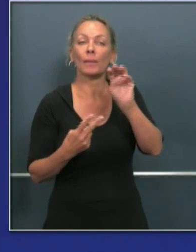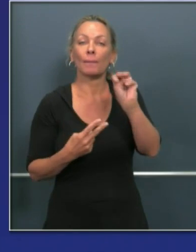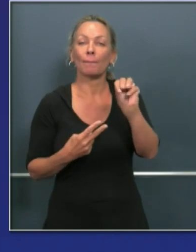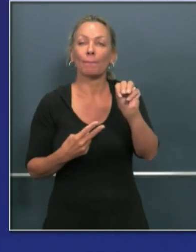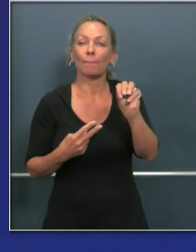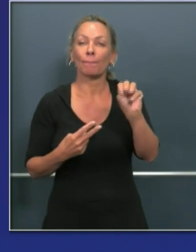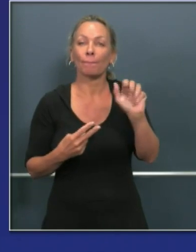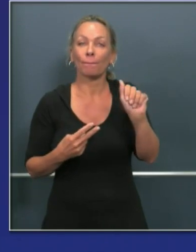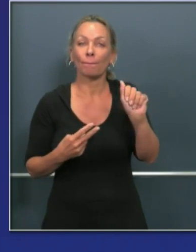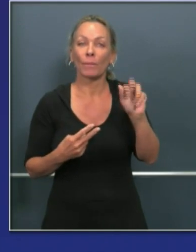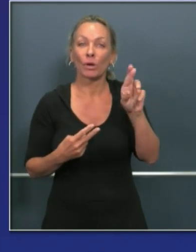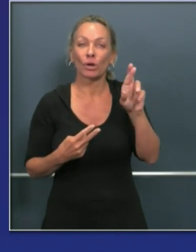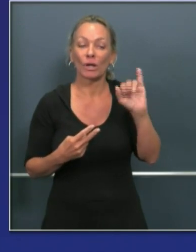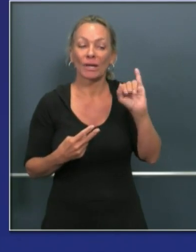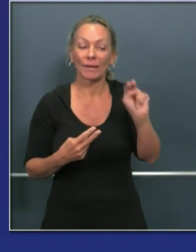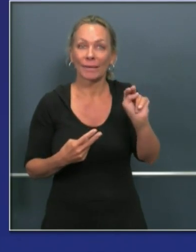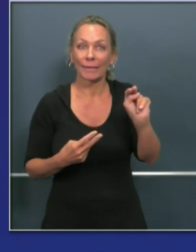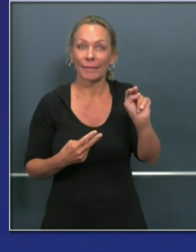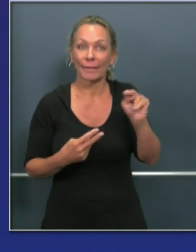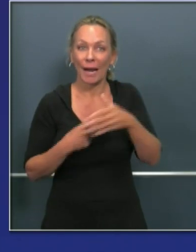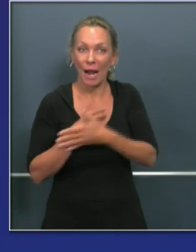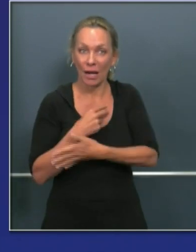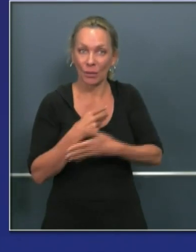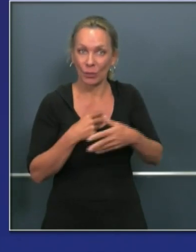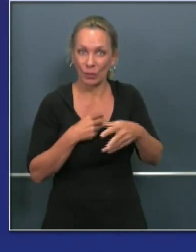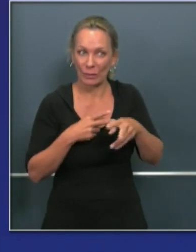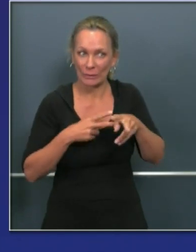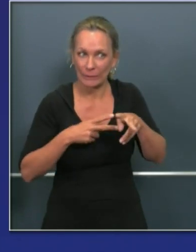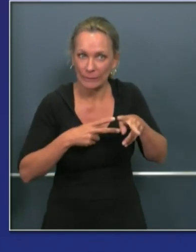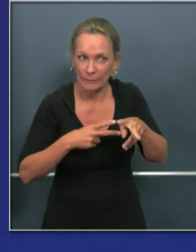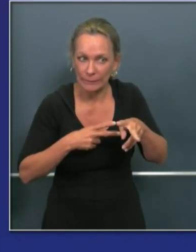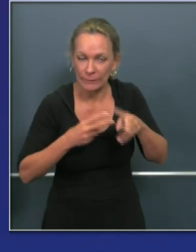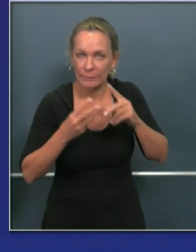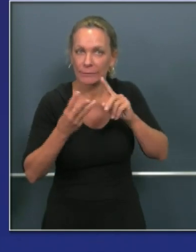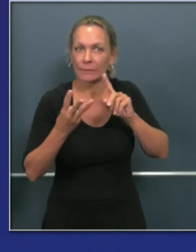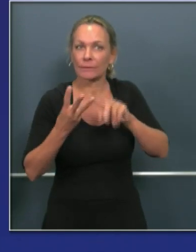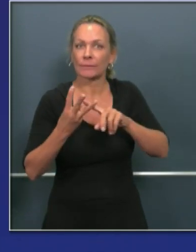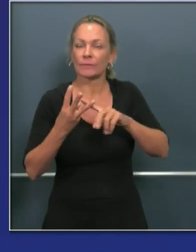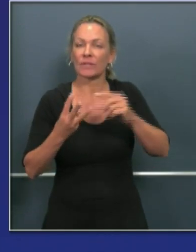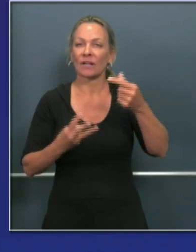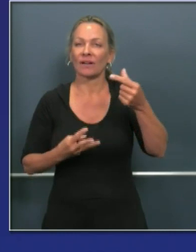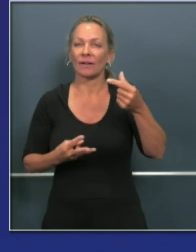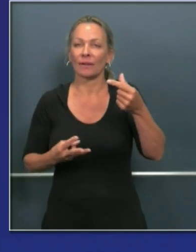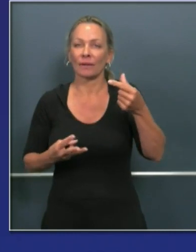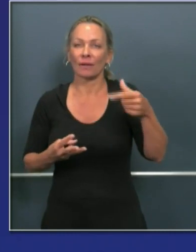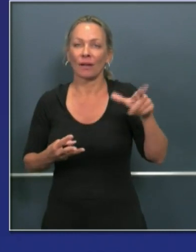WILL TEST. NOW THAT REPRESENTS ABOUT 72% OF THE POPULATION IN THE STATE OF CALIFORNIA 72%.